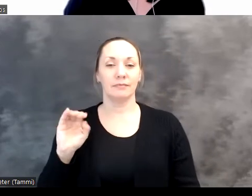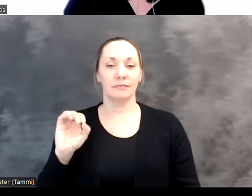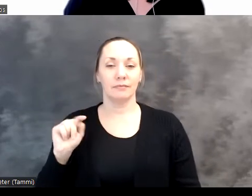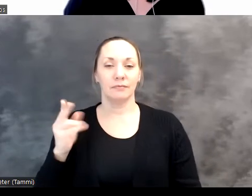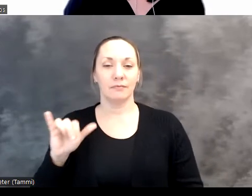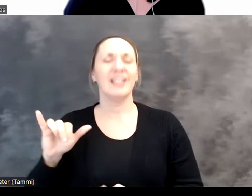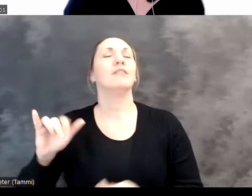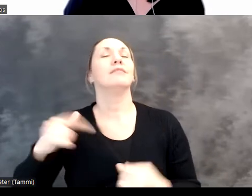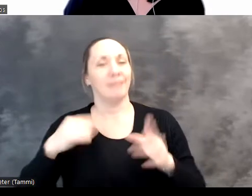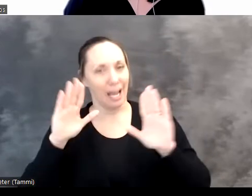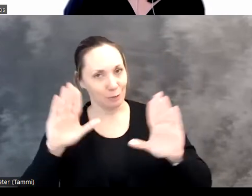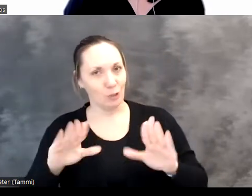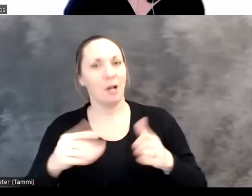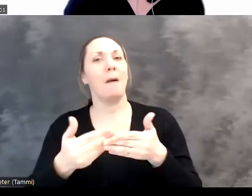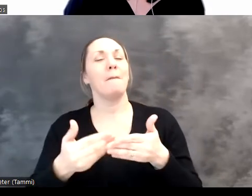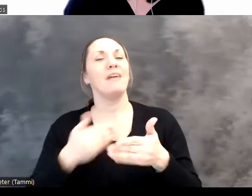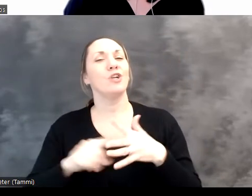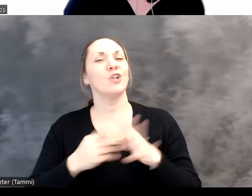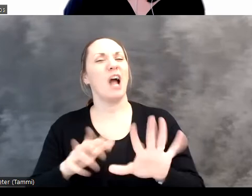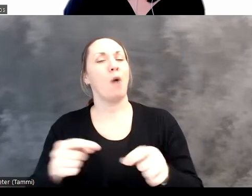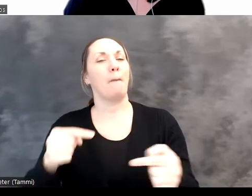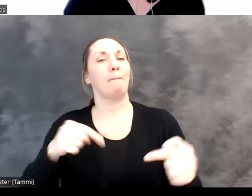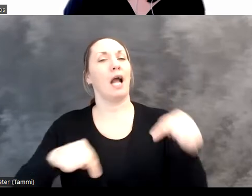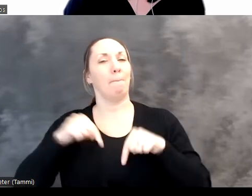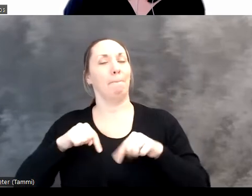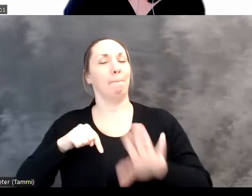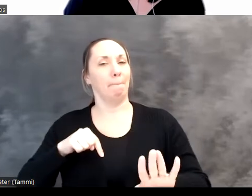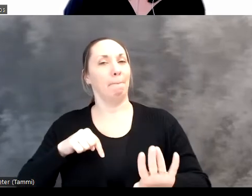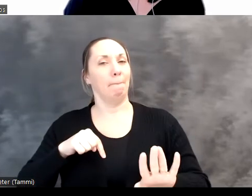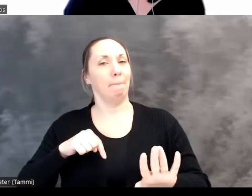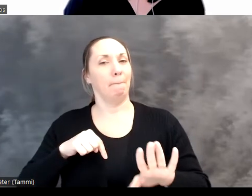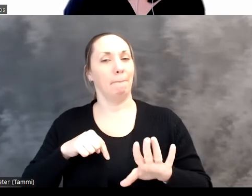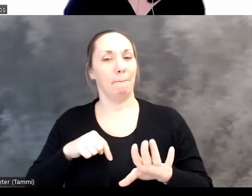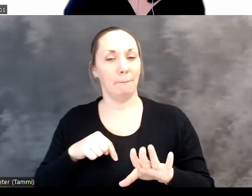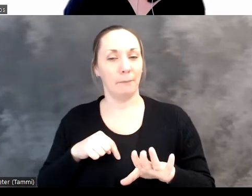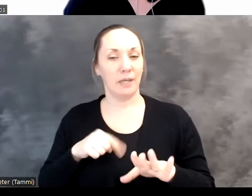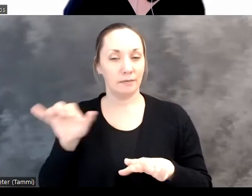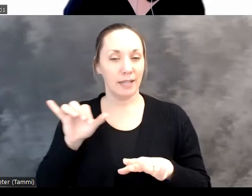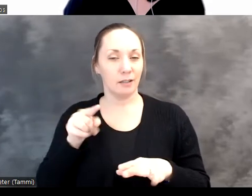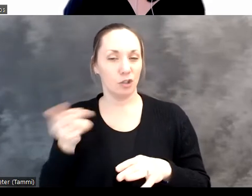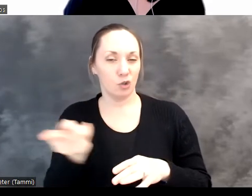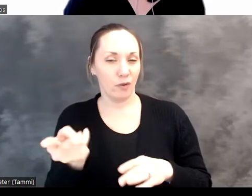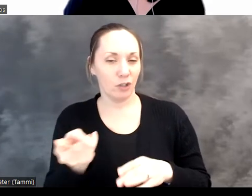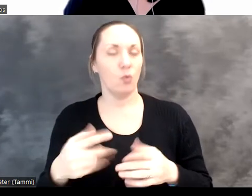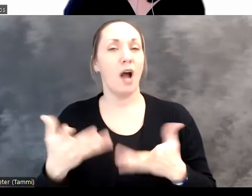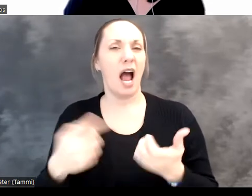of two sides of the coin. >> THOMAS BROUSSARD: . >> TIMOTHY BROWN: Absolutely.